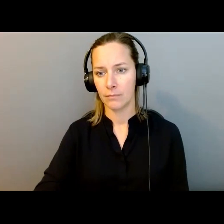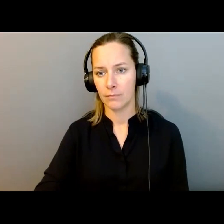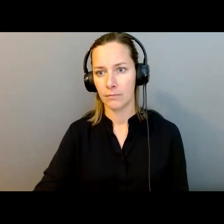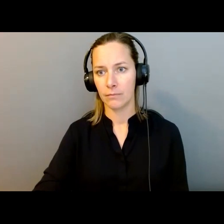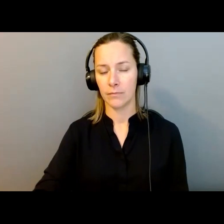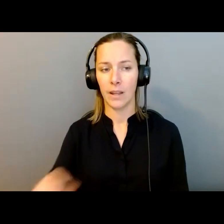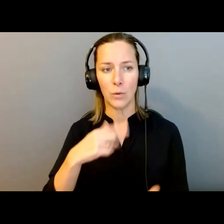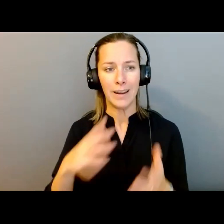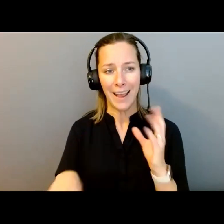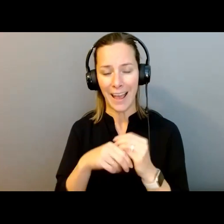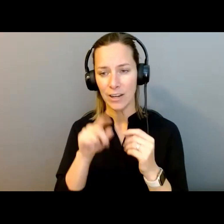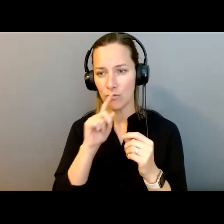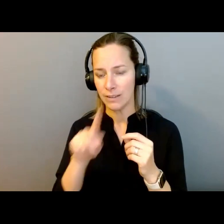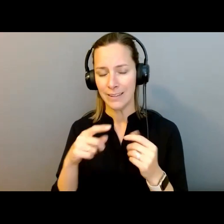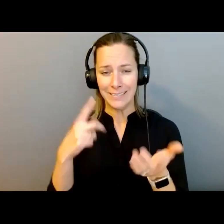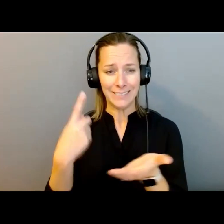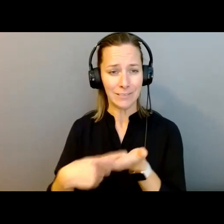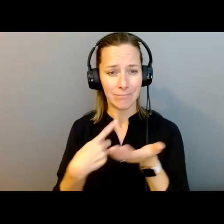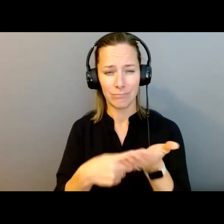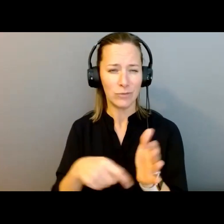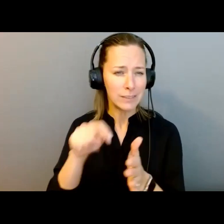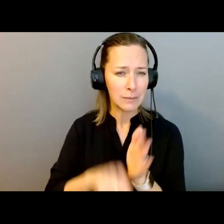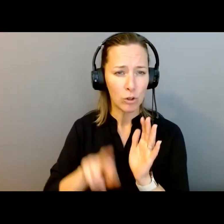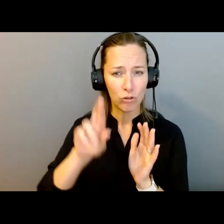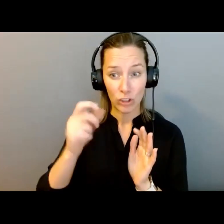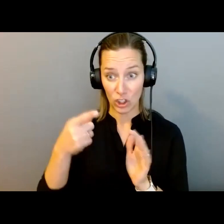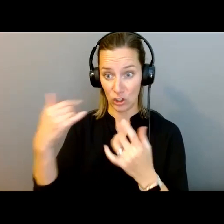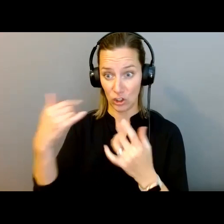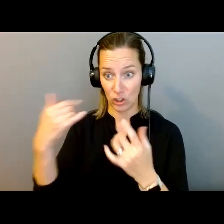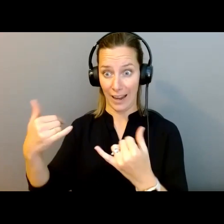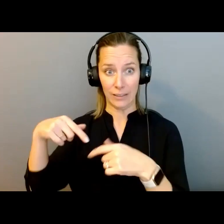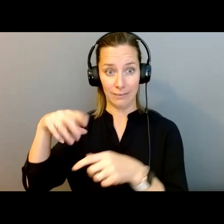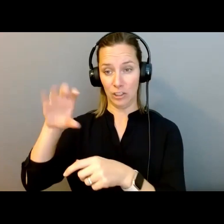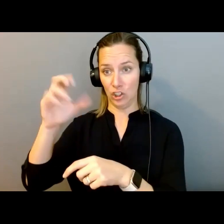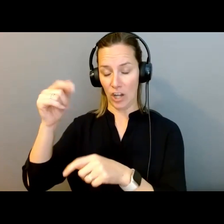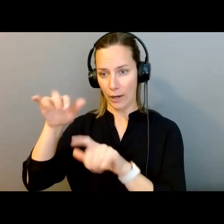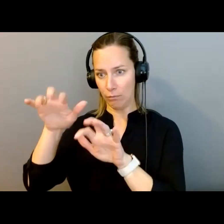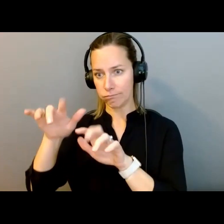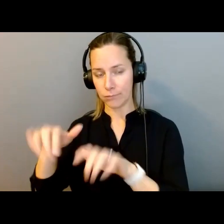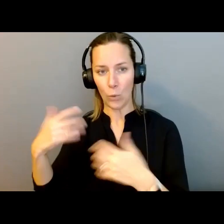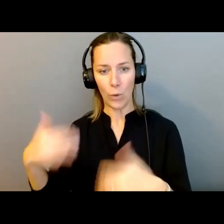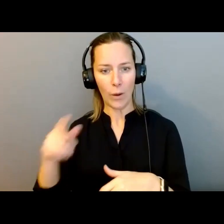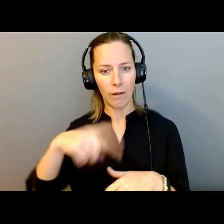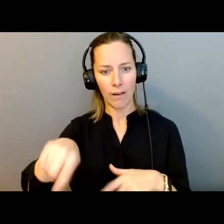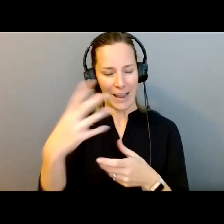to everyone for such a rich discussion in the chat. What an engaged and thoughtful audience.